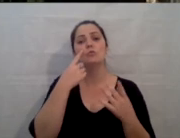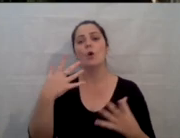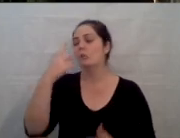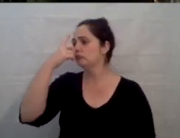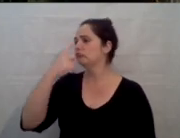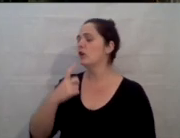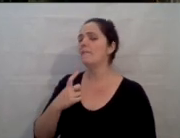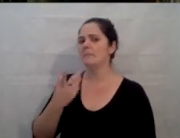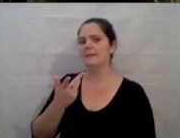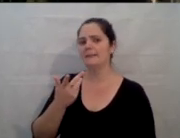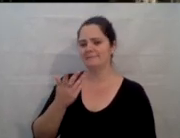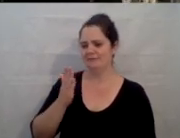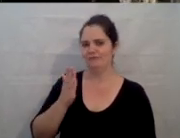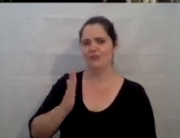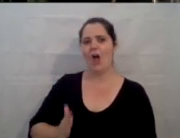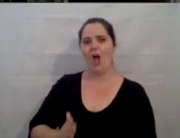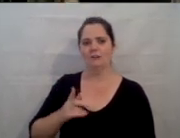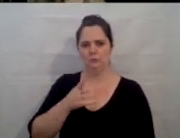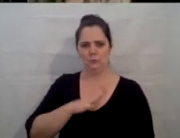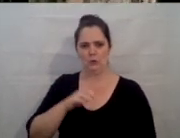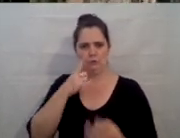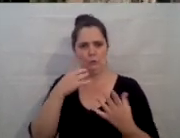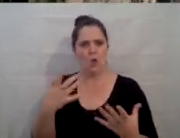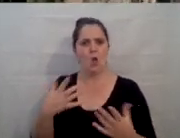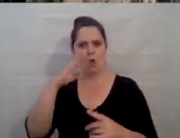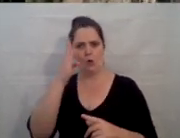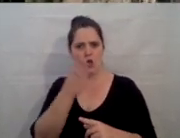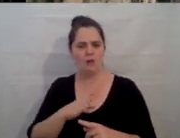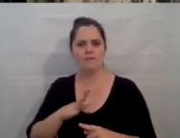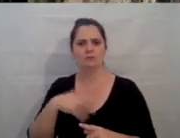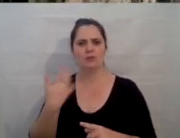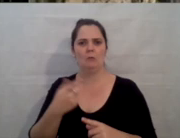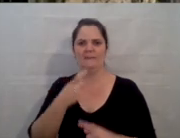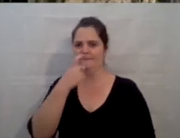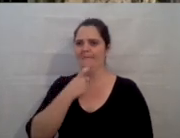You don't want to draw the body as though it's erect. Alright so you see that beautiful curve in Atticus's body.